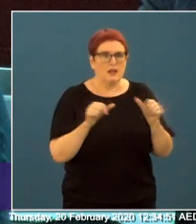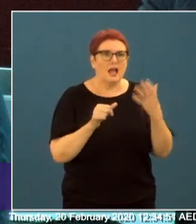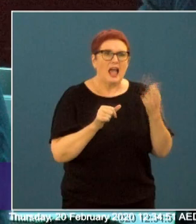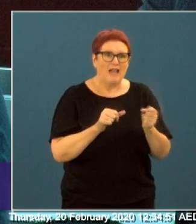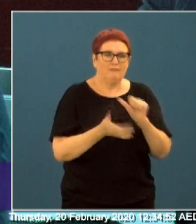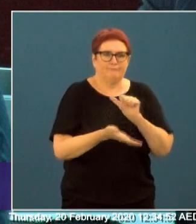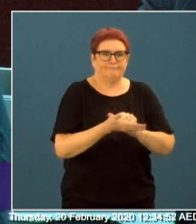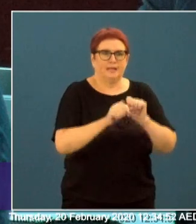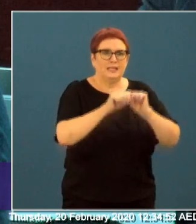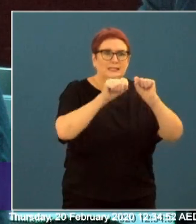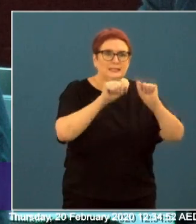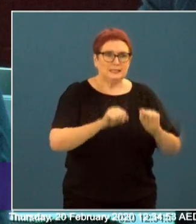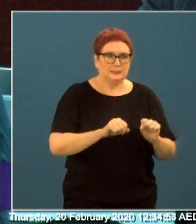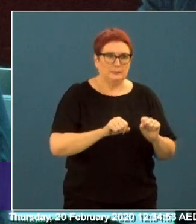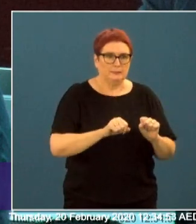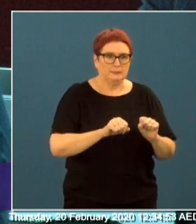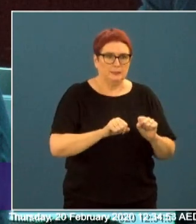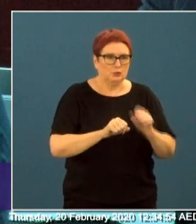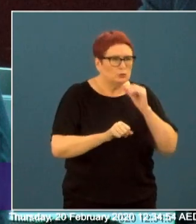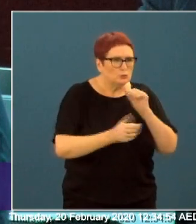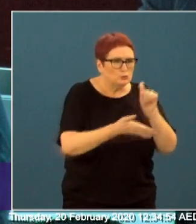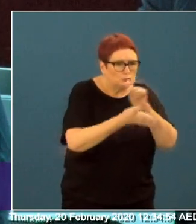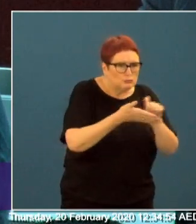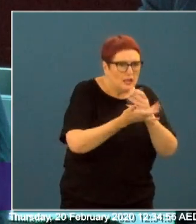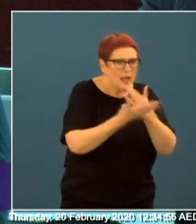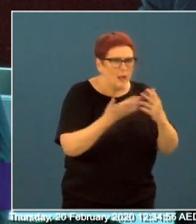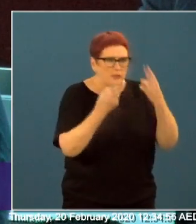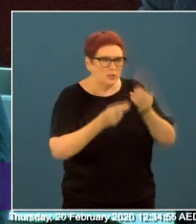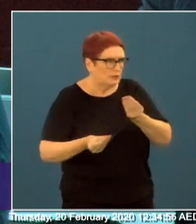into a national body? Yes. In terms of what's reported,